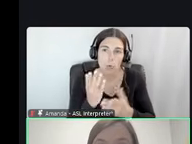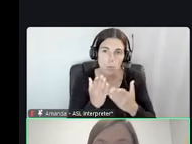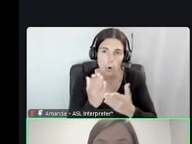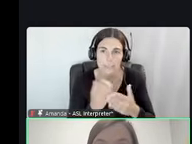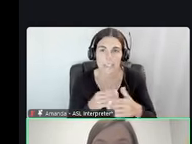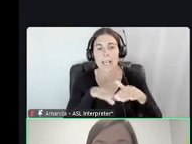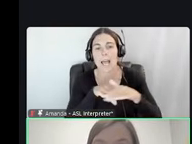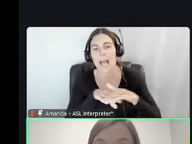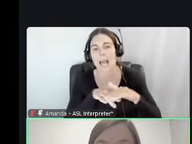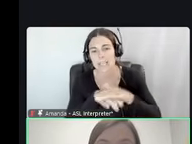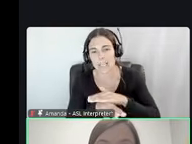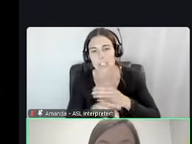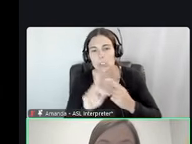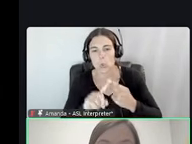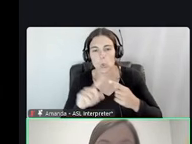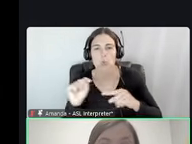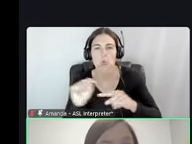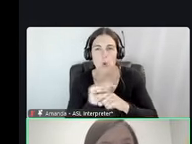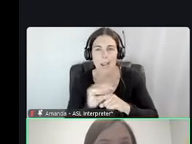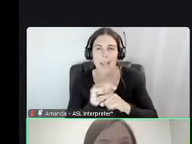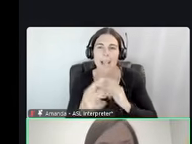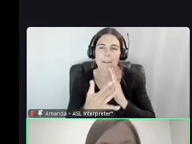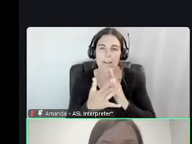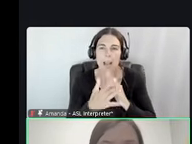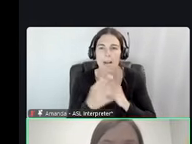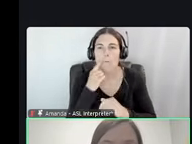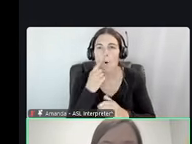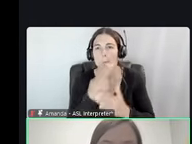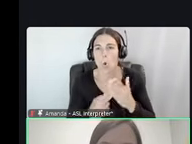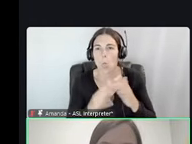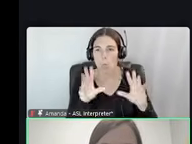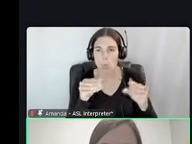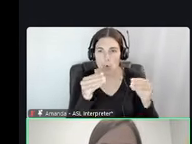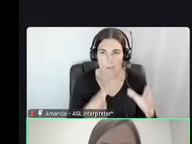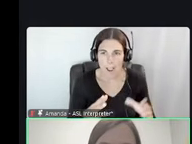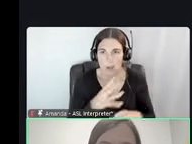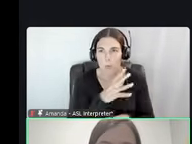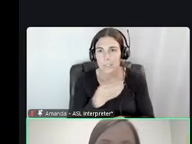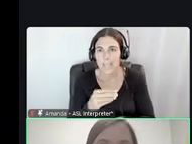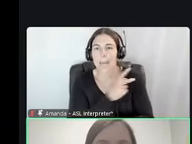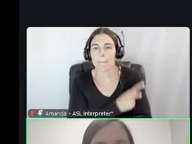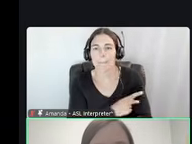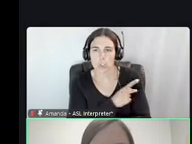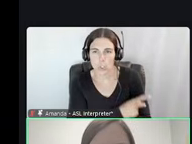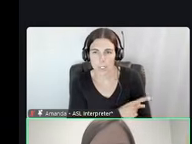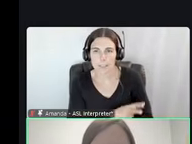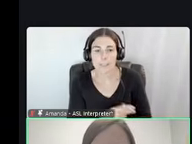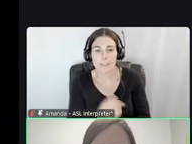and training of technology for both providers and patients alike. And if you move to the next